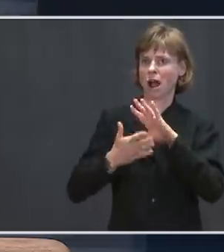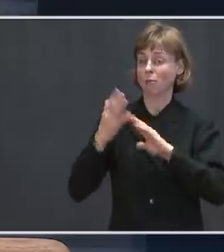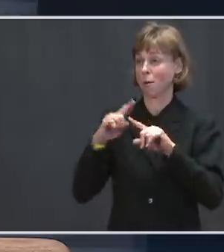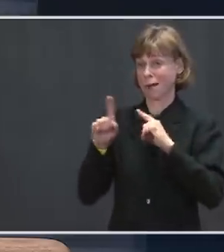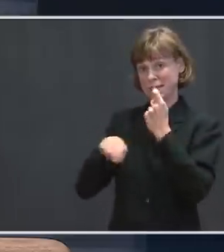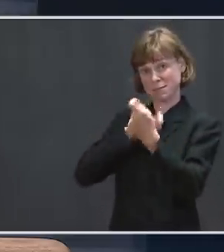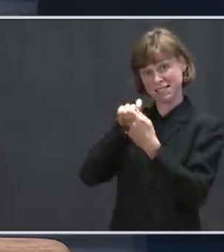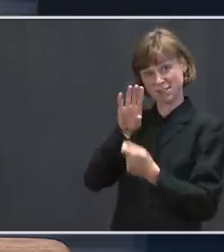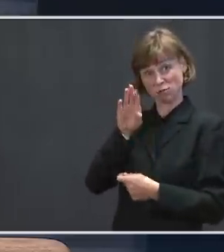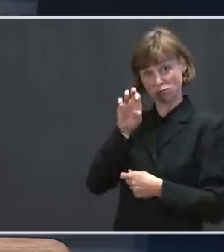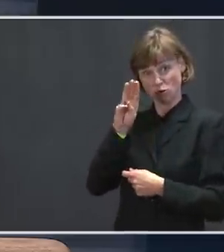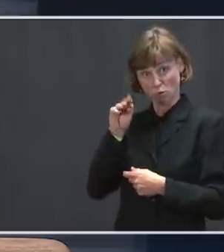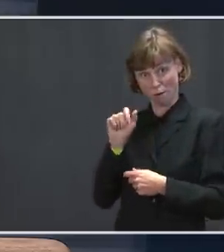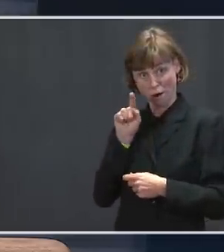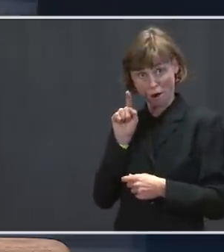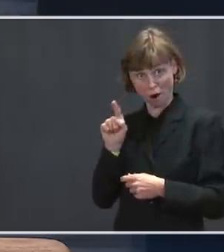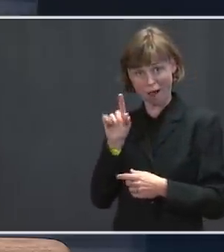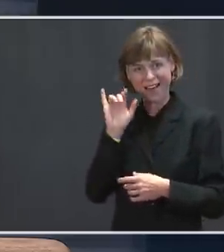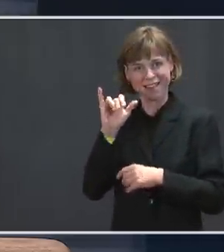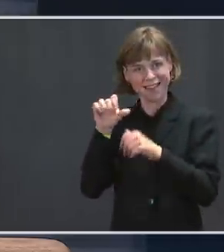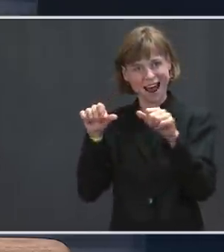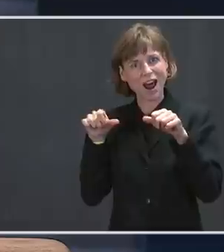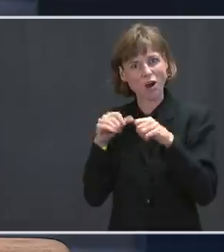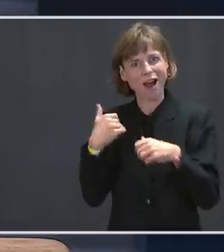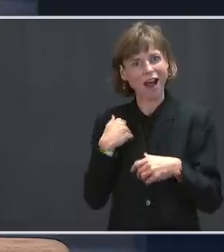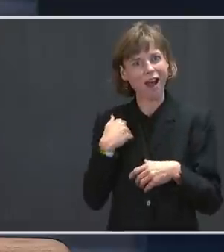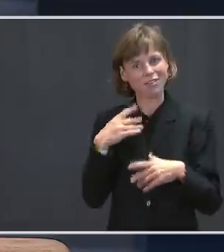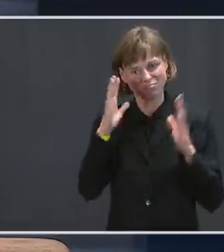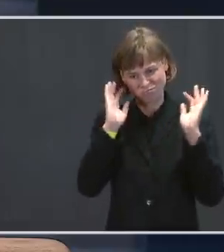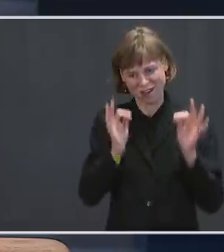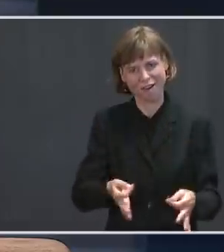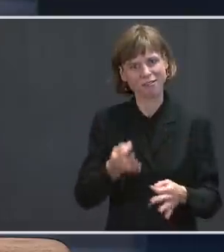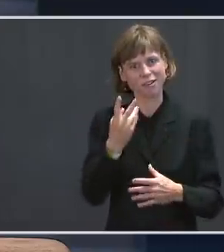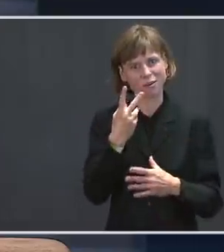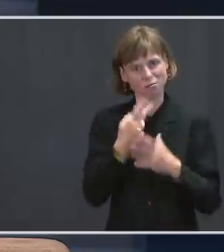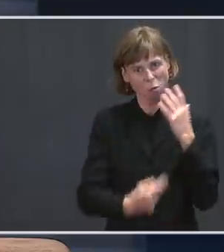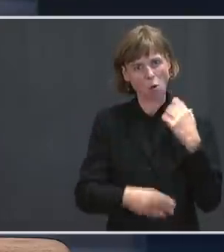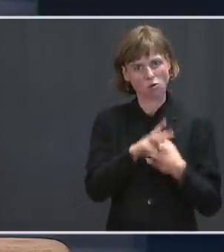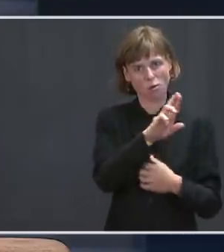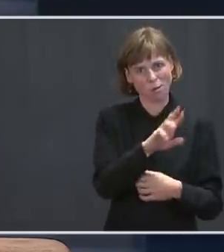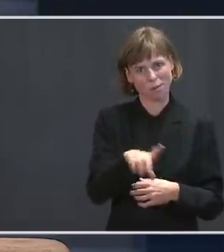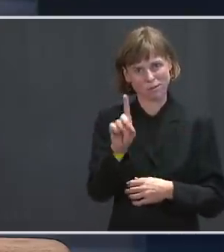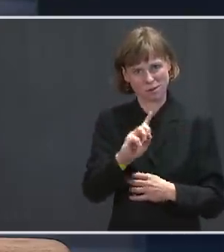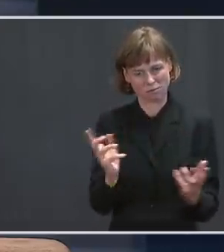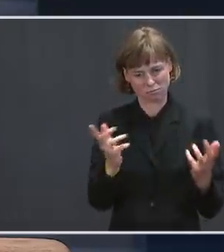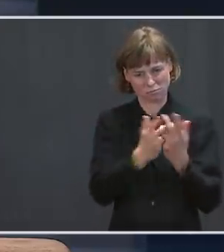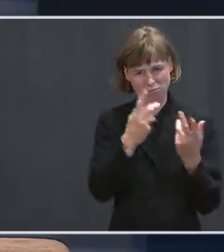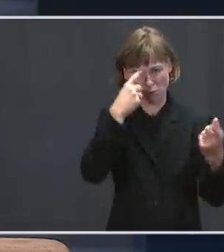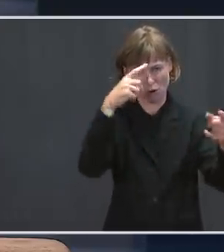this is an area where there is genuine bipartisan agreement. President Biden in his remarks today will talk about some of the outreach